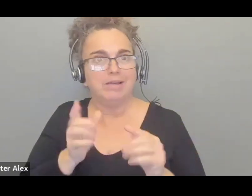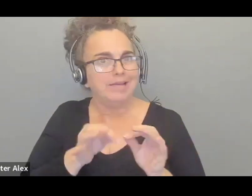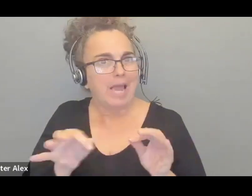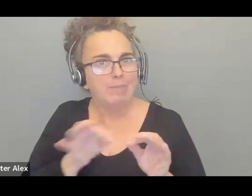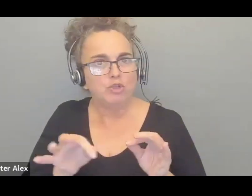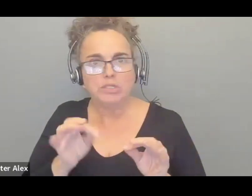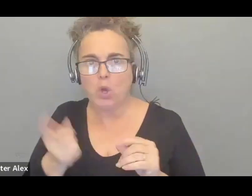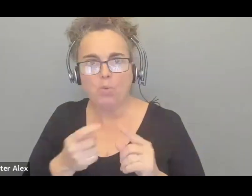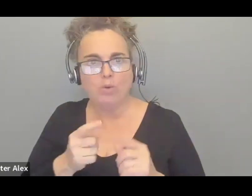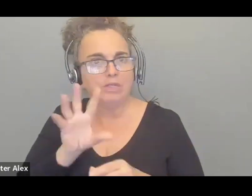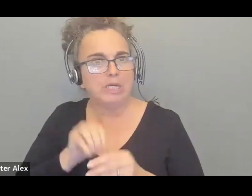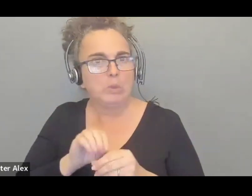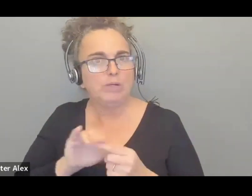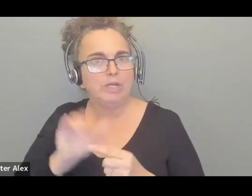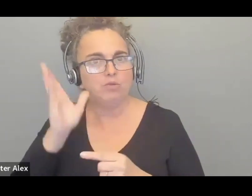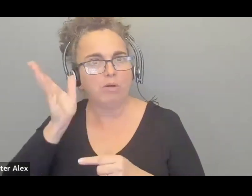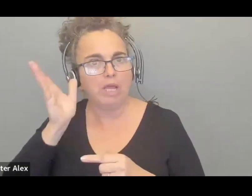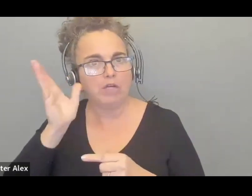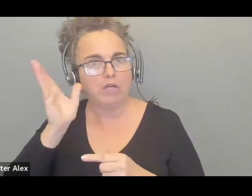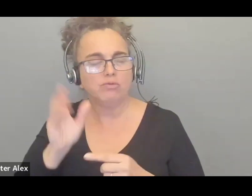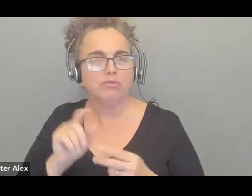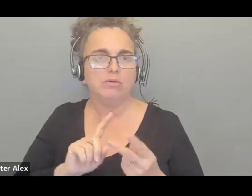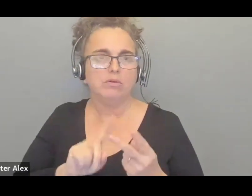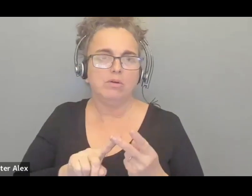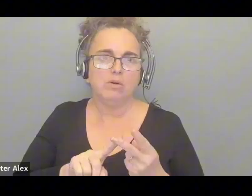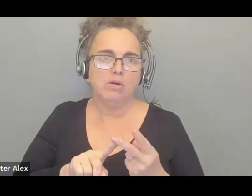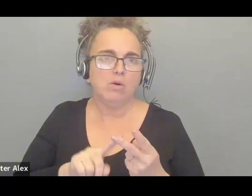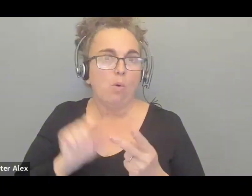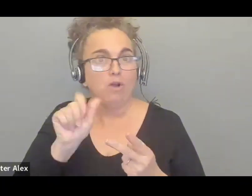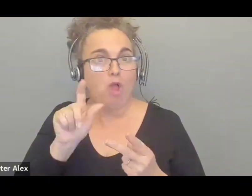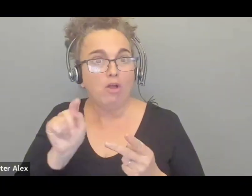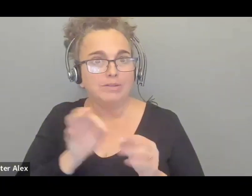or you've, you know, added alt text to your slide decks,